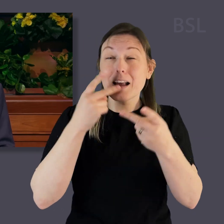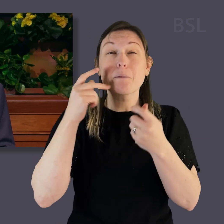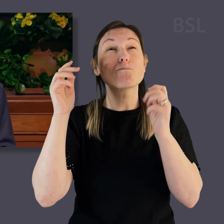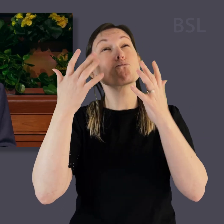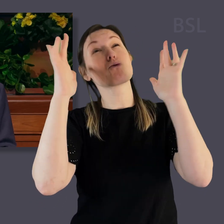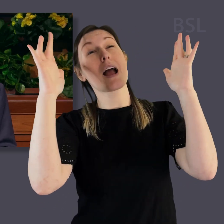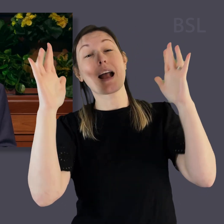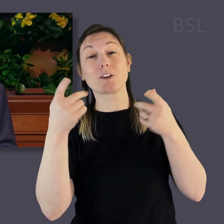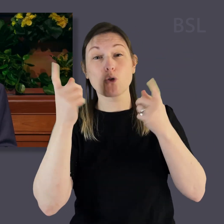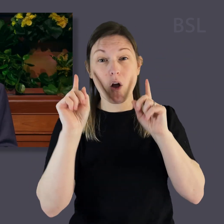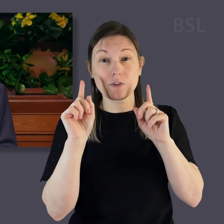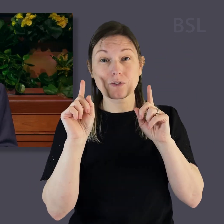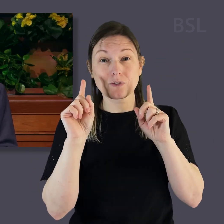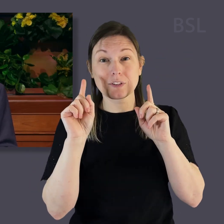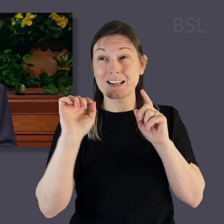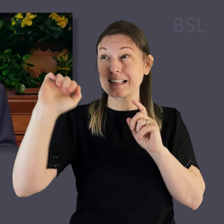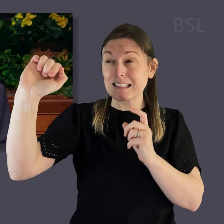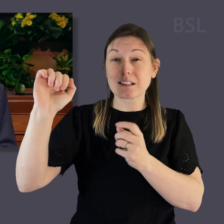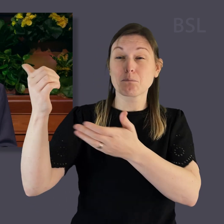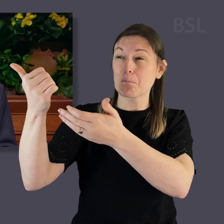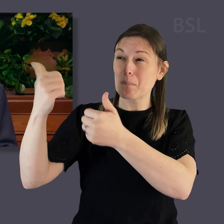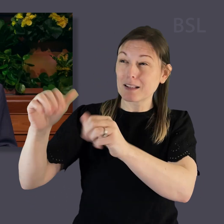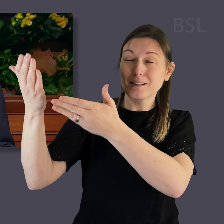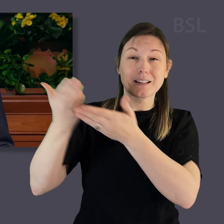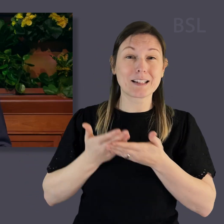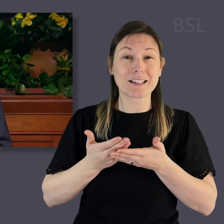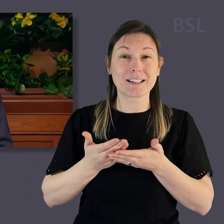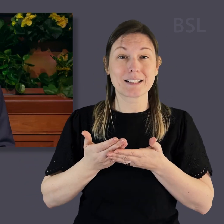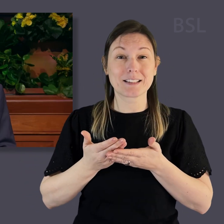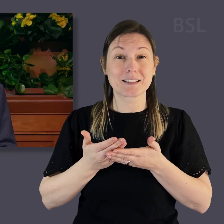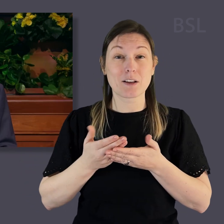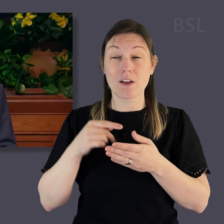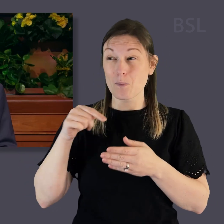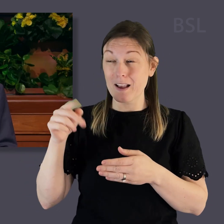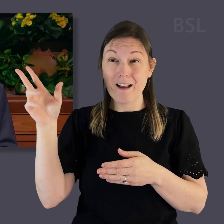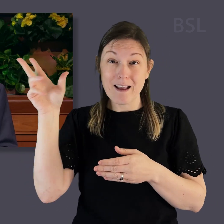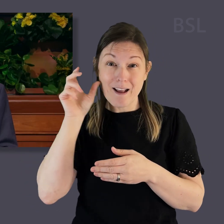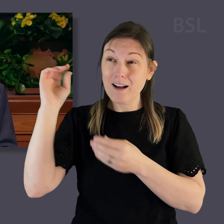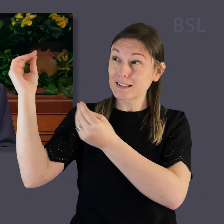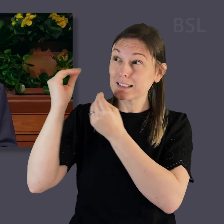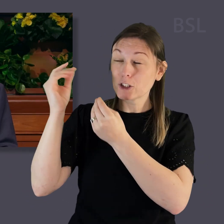and rejoice in His goodness to us. “What do we hear in the gospel which we have received?”